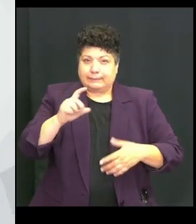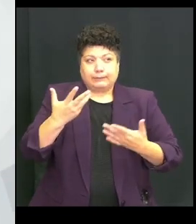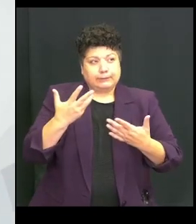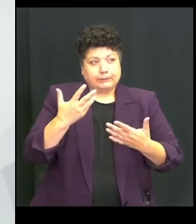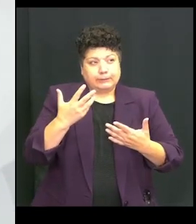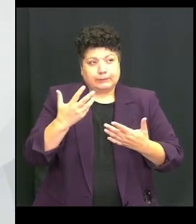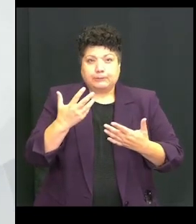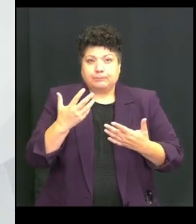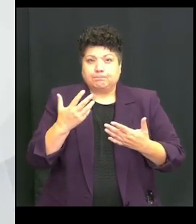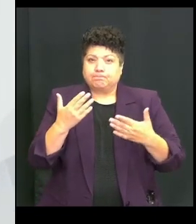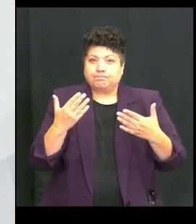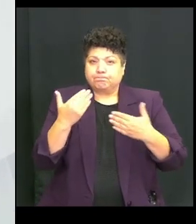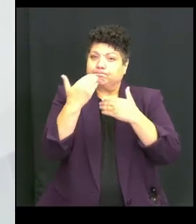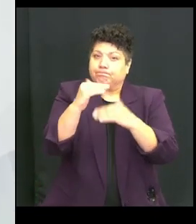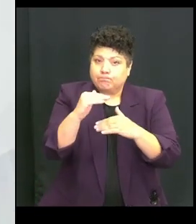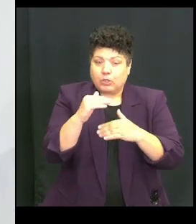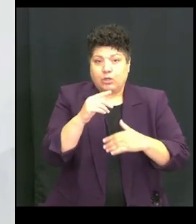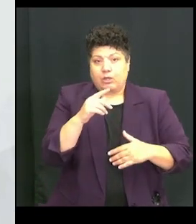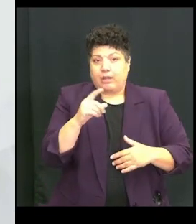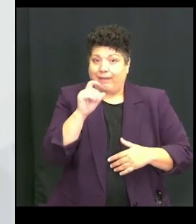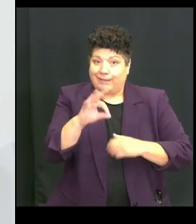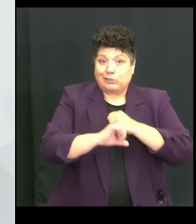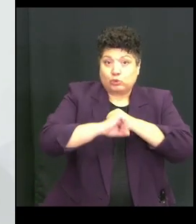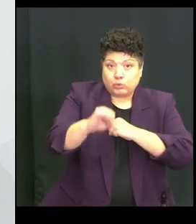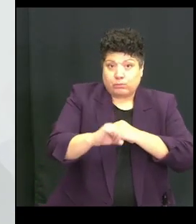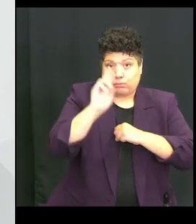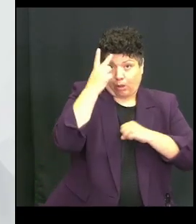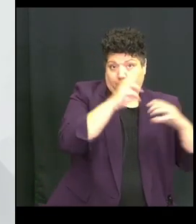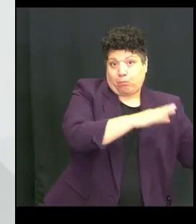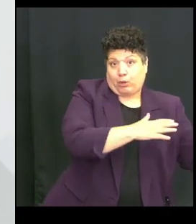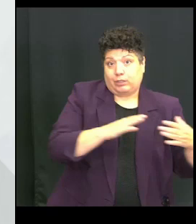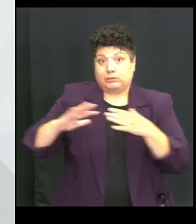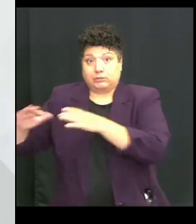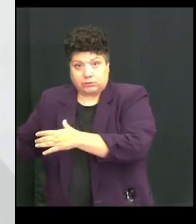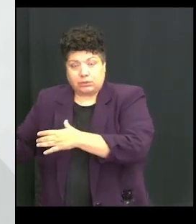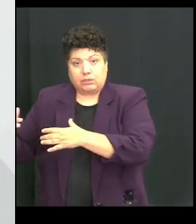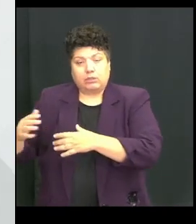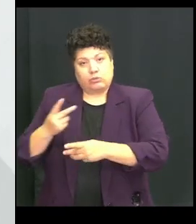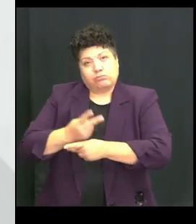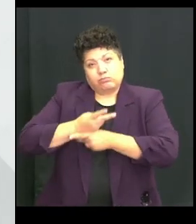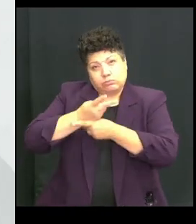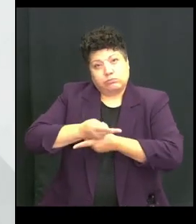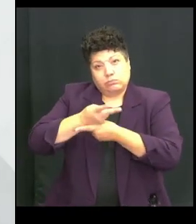But that being aside, and then we have a Question Period,